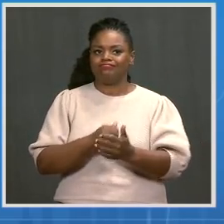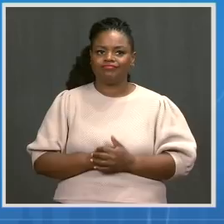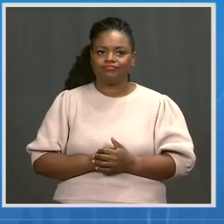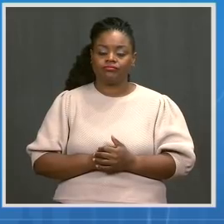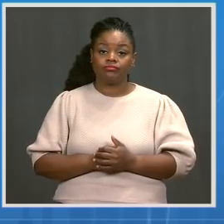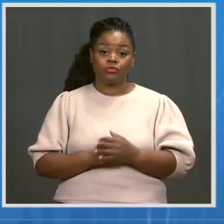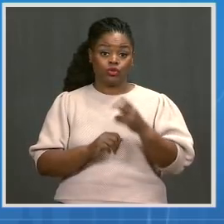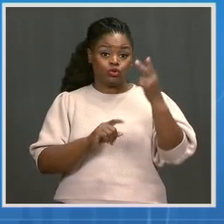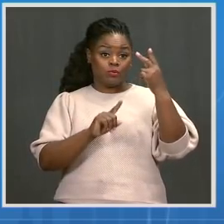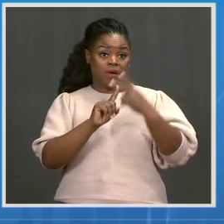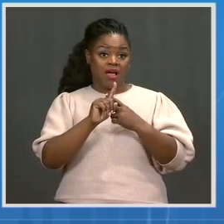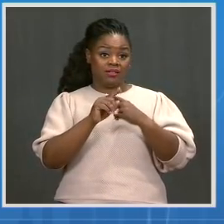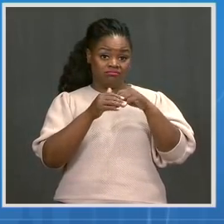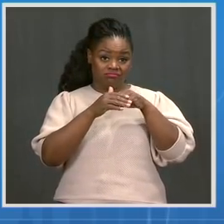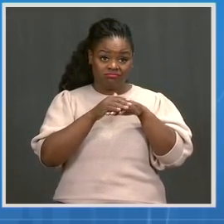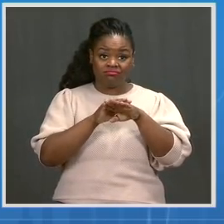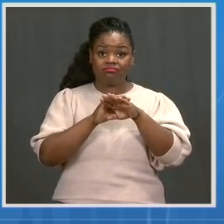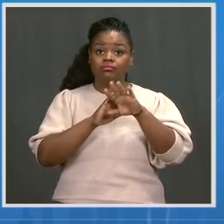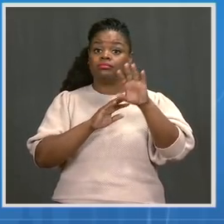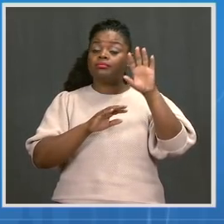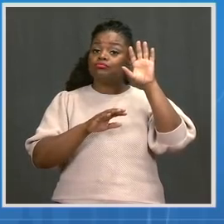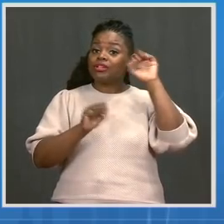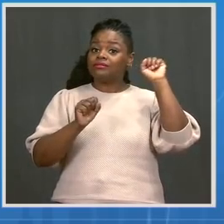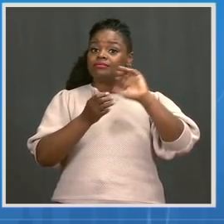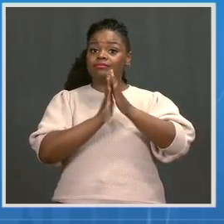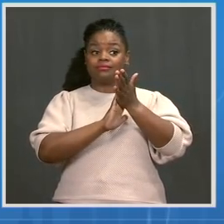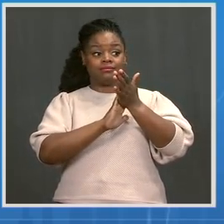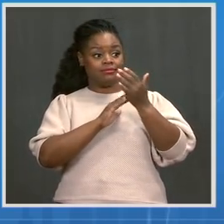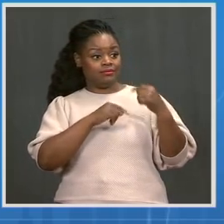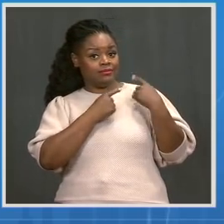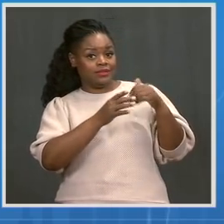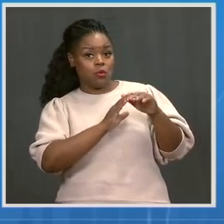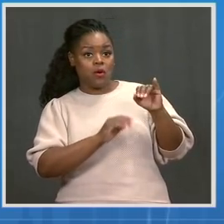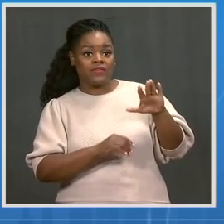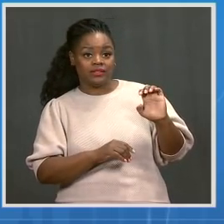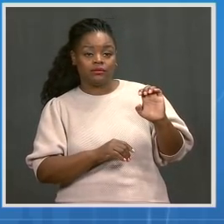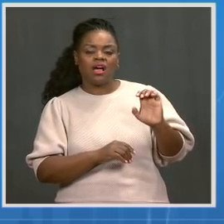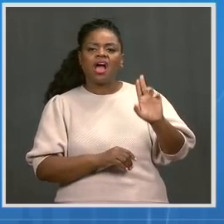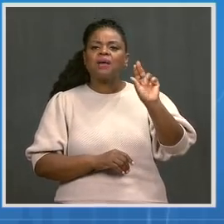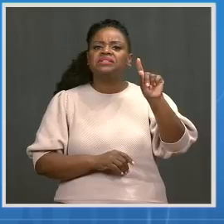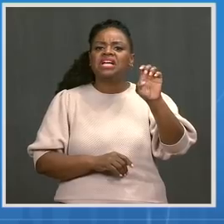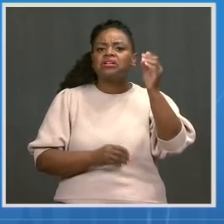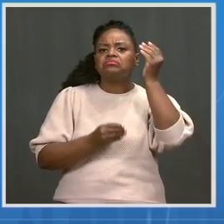President Biden provided Americans an update on the whole-of-government effort he was mobilizing